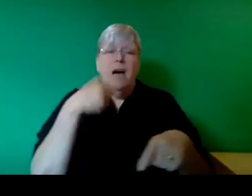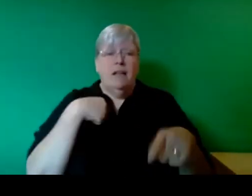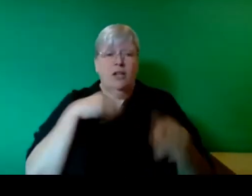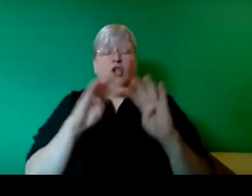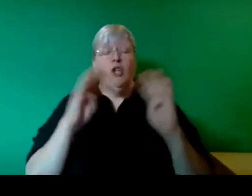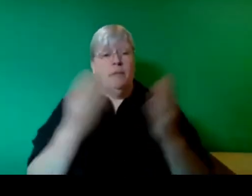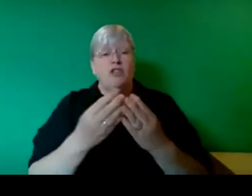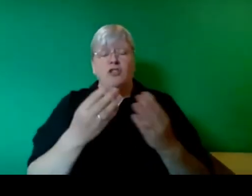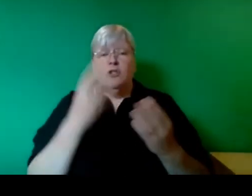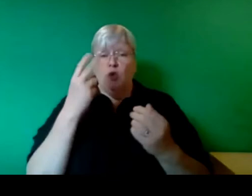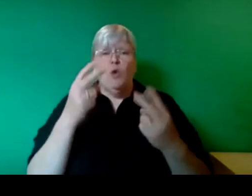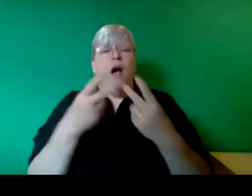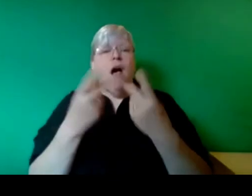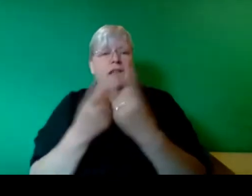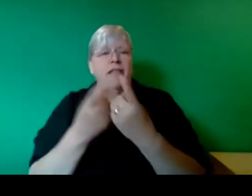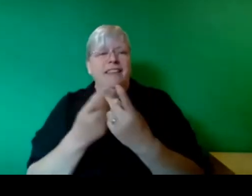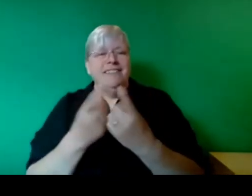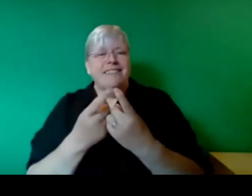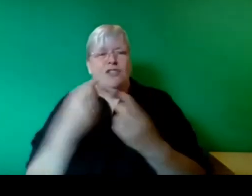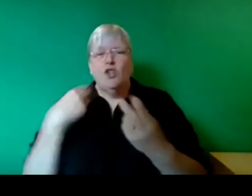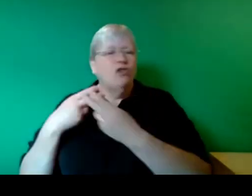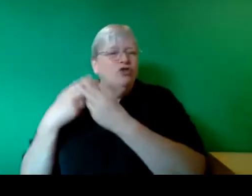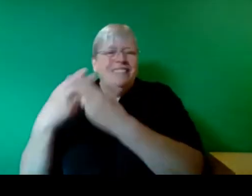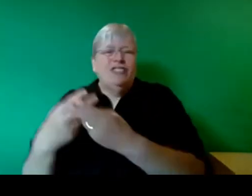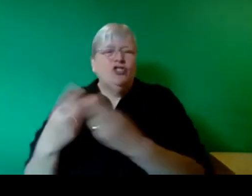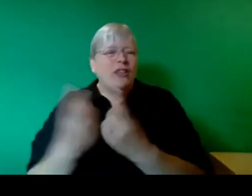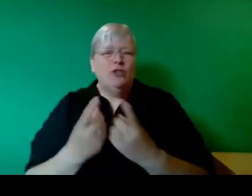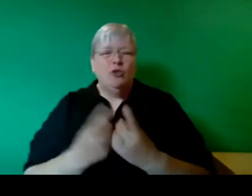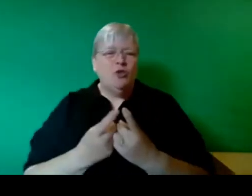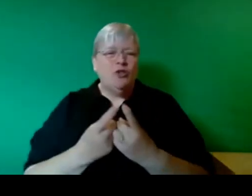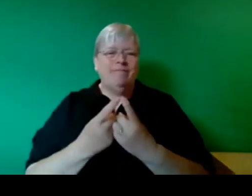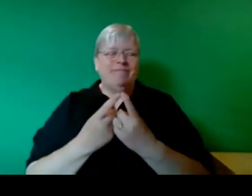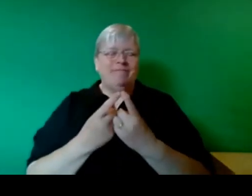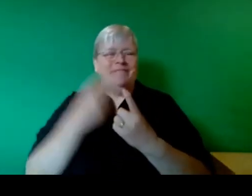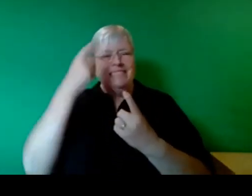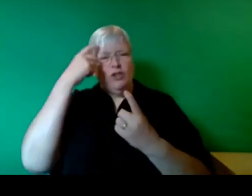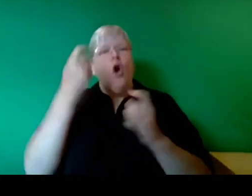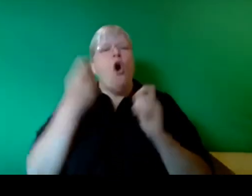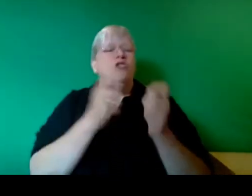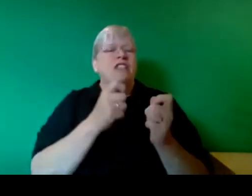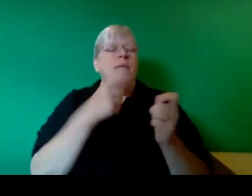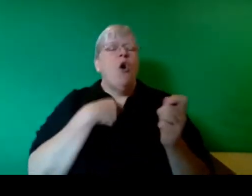those traditional issues which are often thought of, for a transition looking at land use and rural